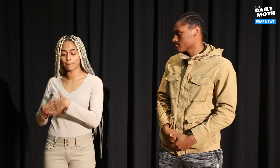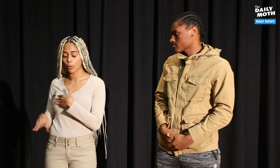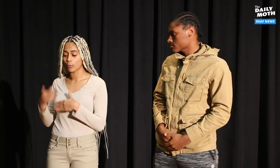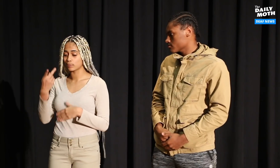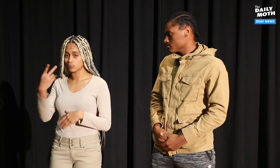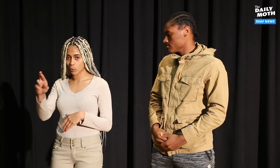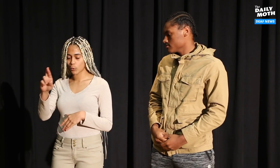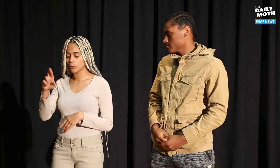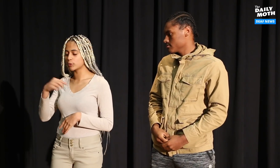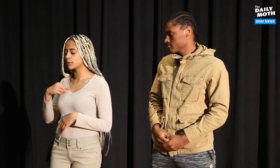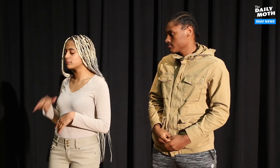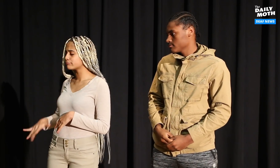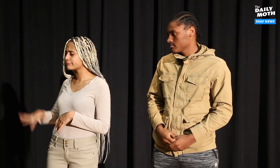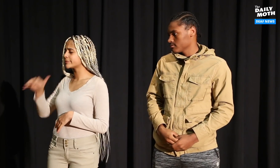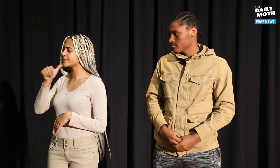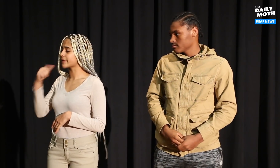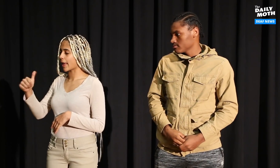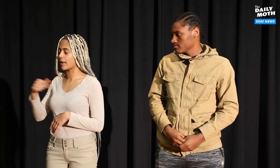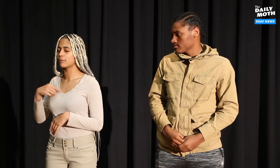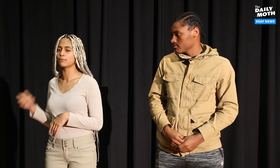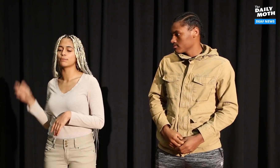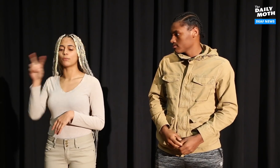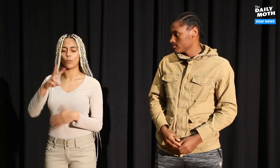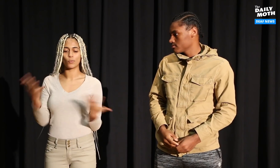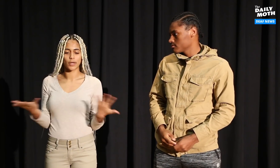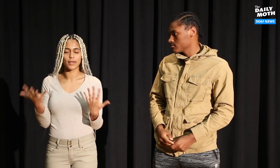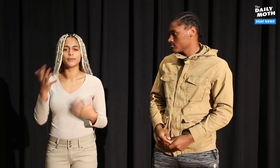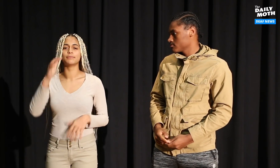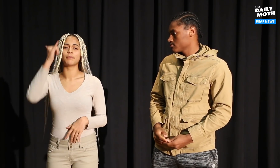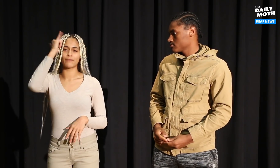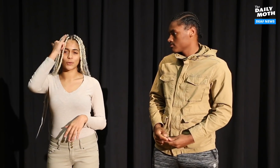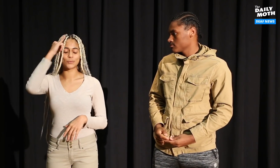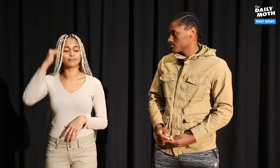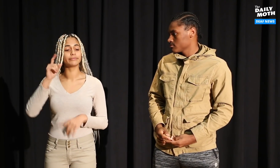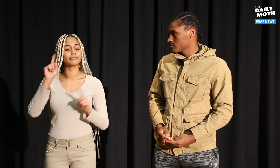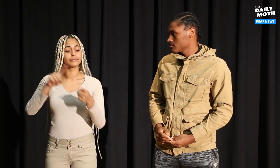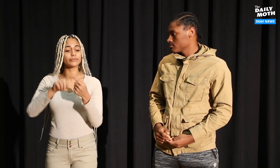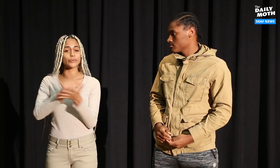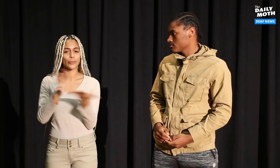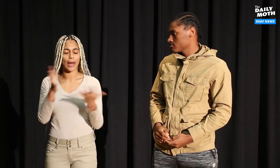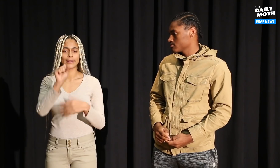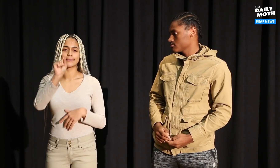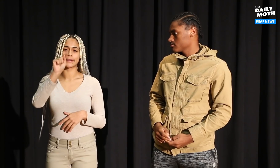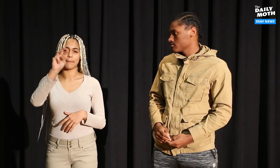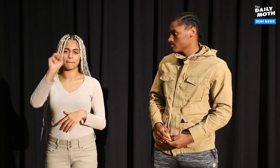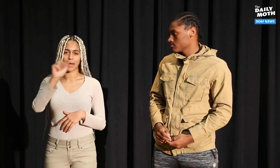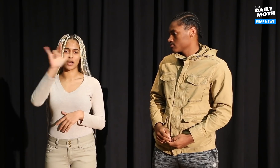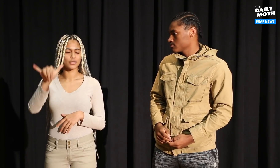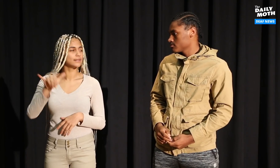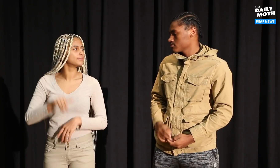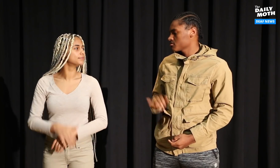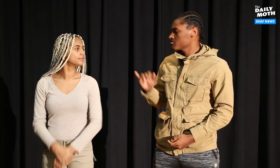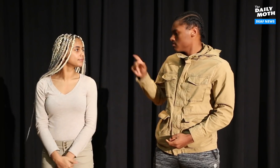I was born in Puerto Rico. When I turned 10, I moved here to New York, in Buffalo. I go to St. Mary’s School for the Deaf.